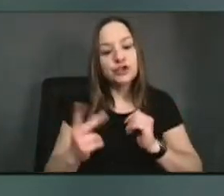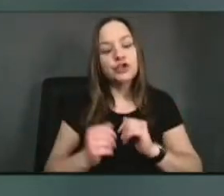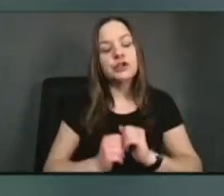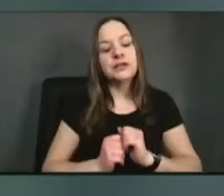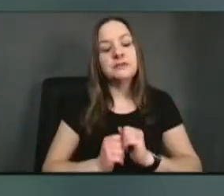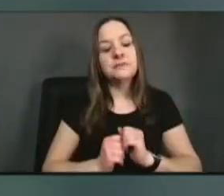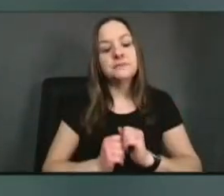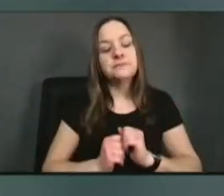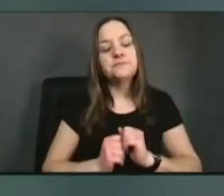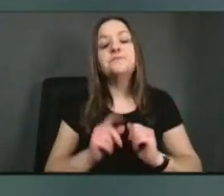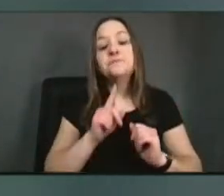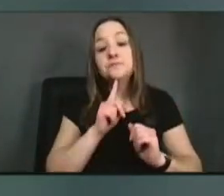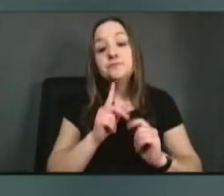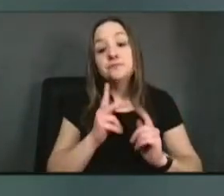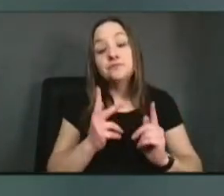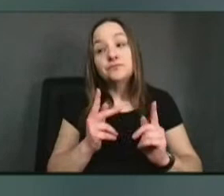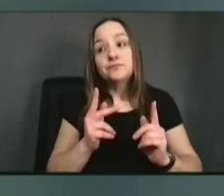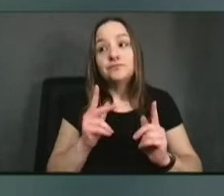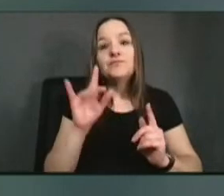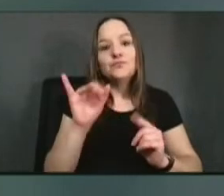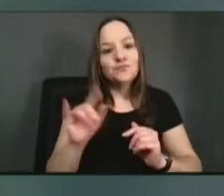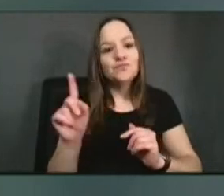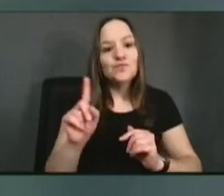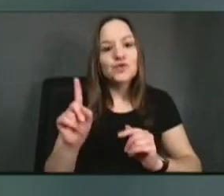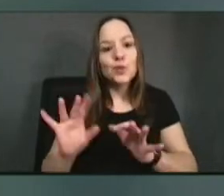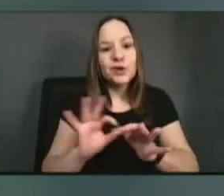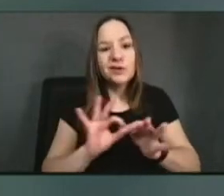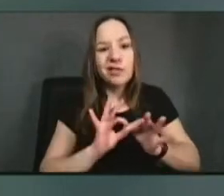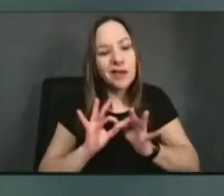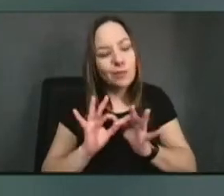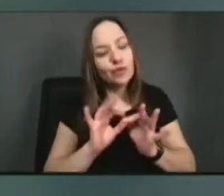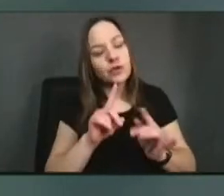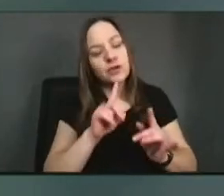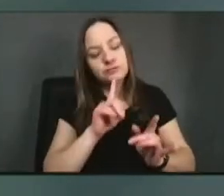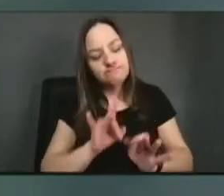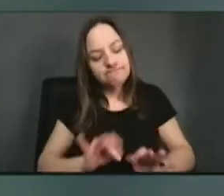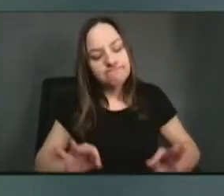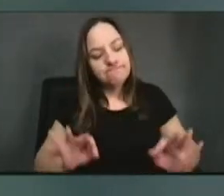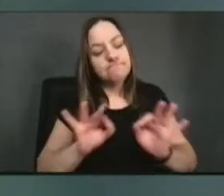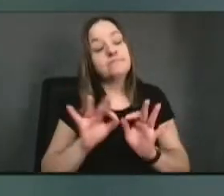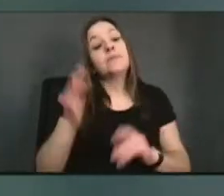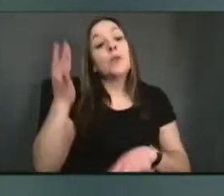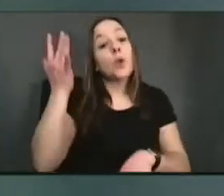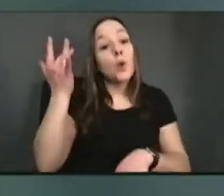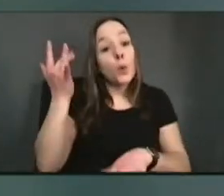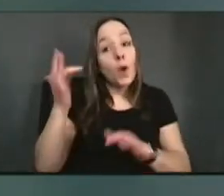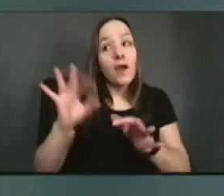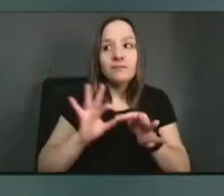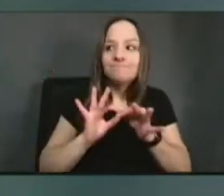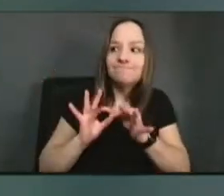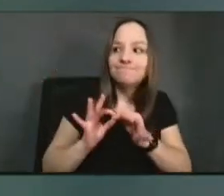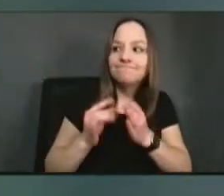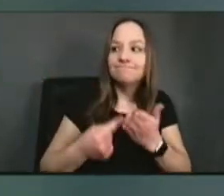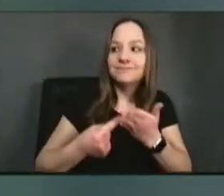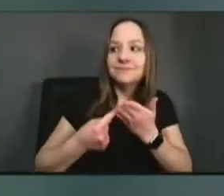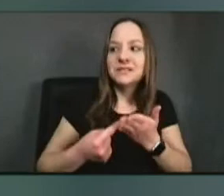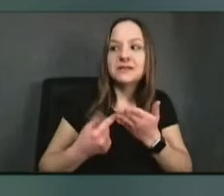preparation for our students returning and this is also a area said the collaboration has